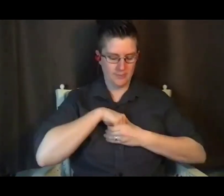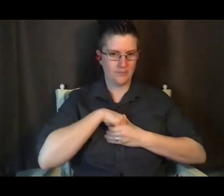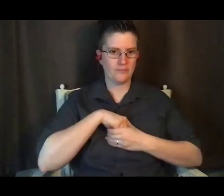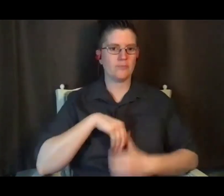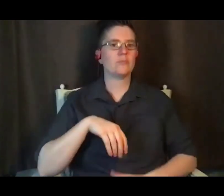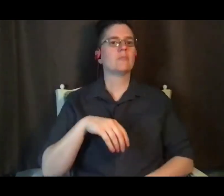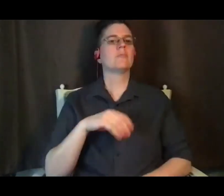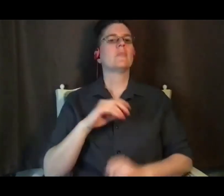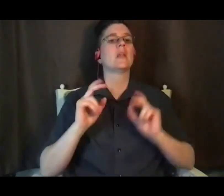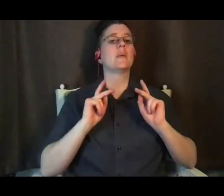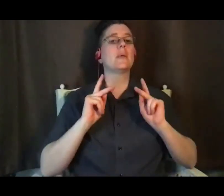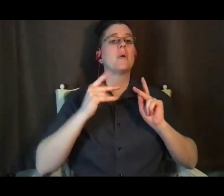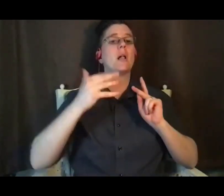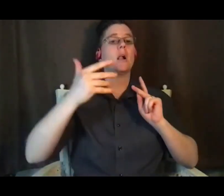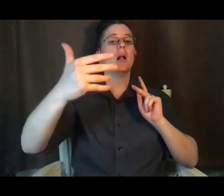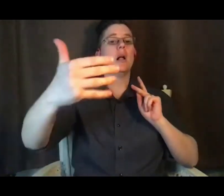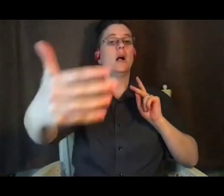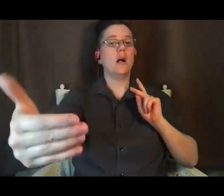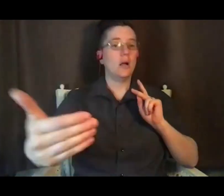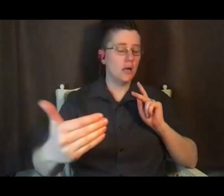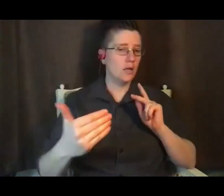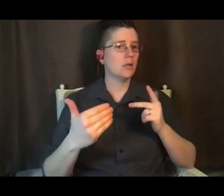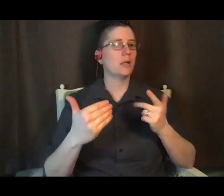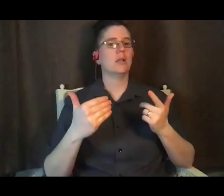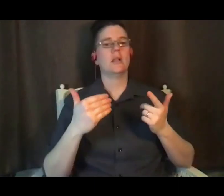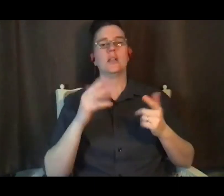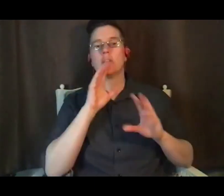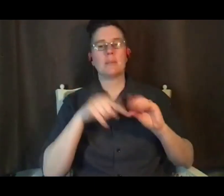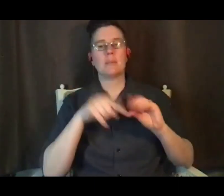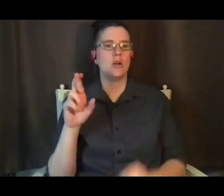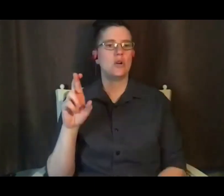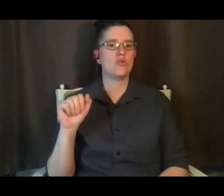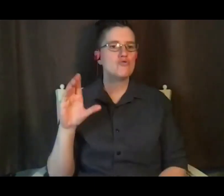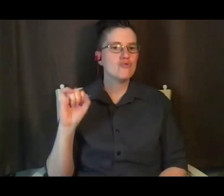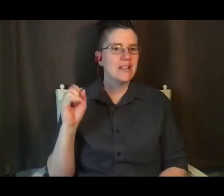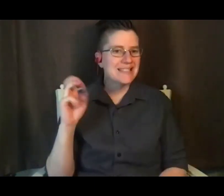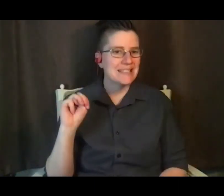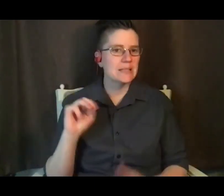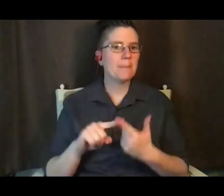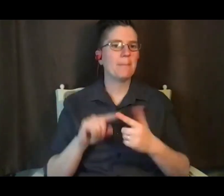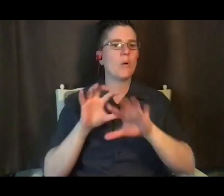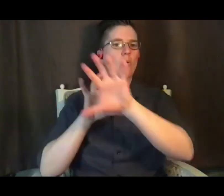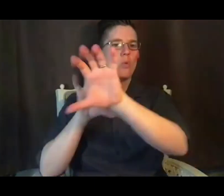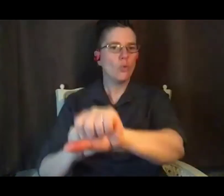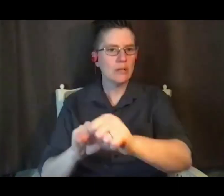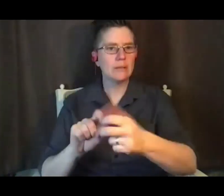we're talking about racism or stutter or colonialism or ableism is talking about history